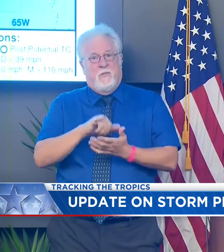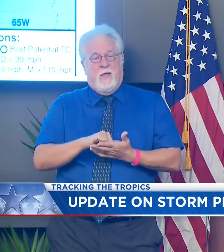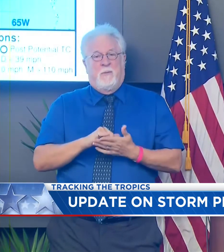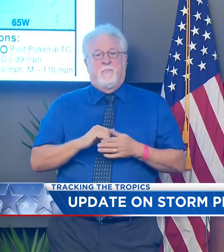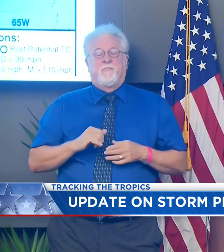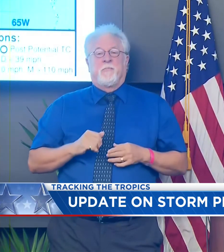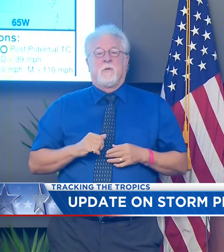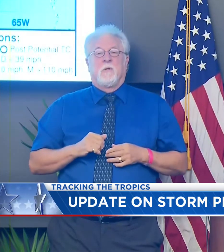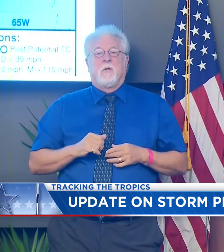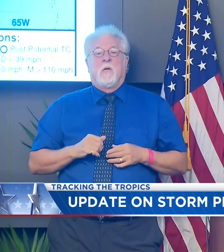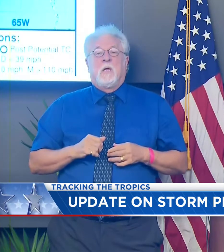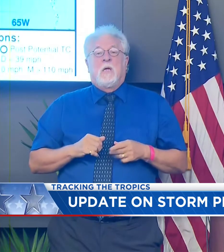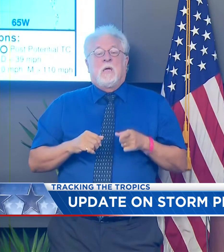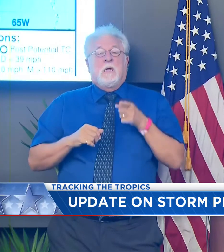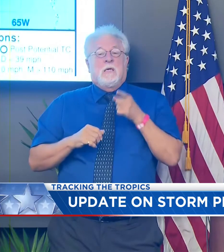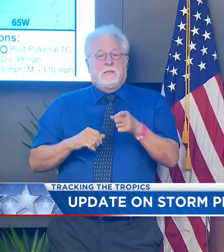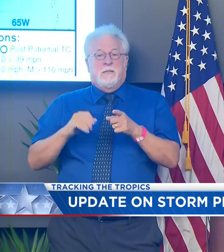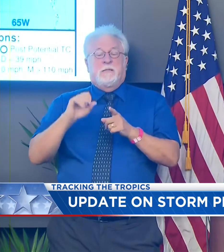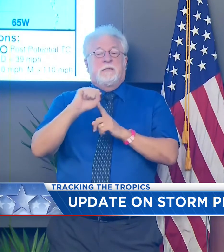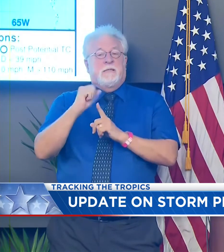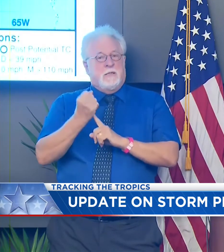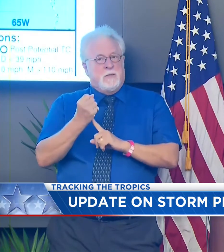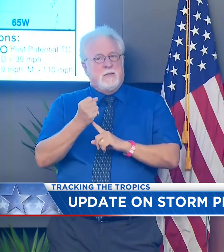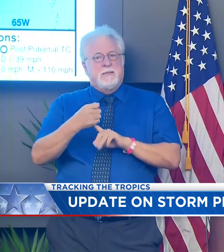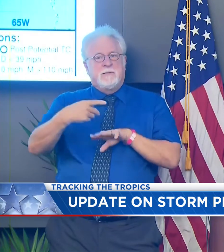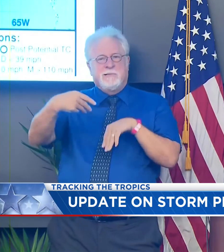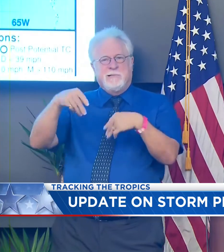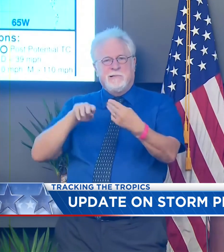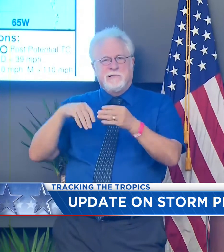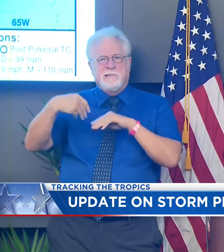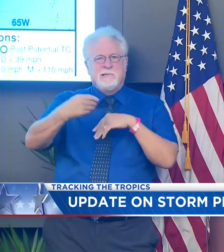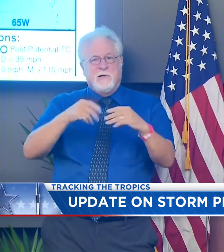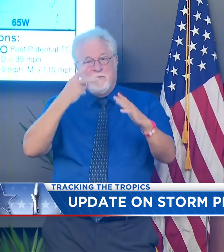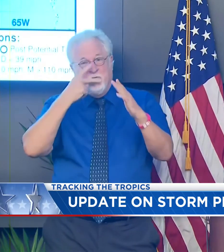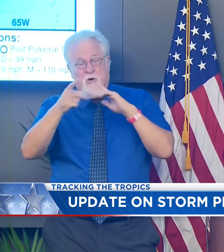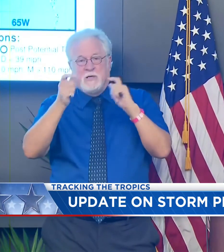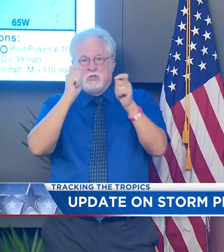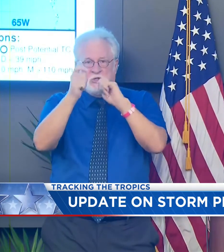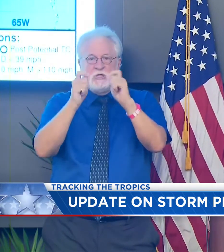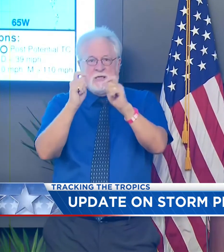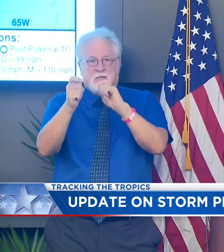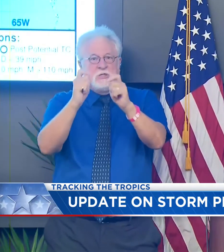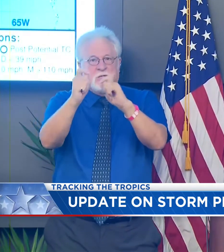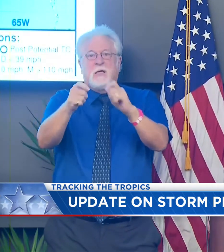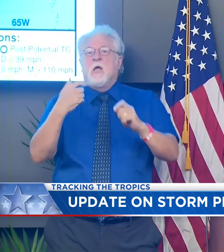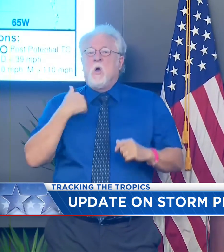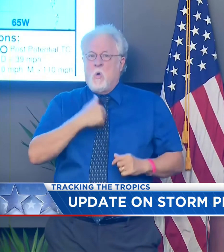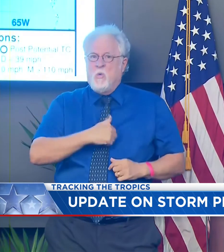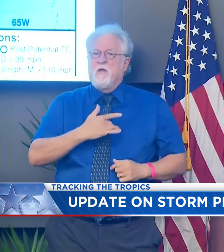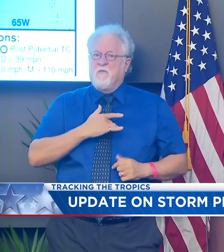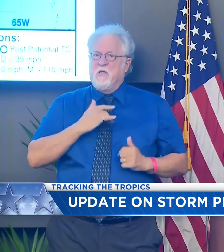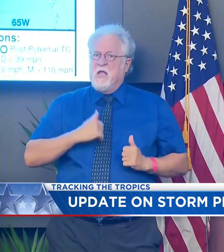ROAD AND SOMETIMES INTO MUCH DEEPER WATER. SO PLEASE BE CAREFUL WITH THAT! THIS SITUATION REMAINS SOMEWHAT